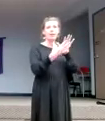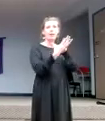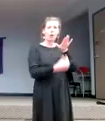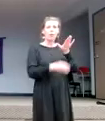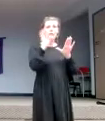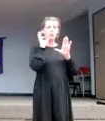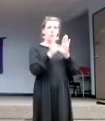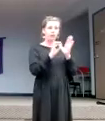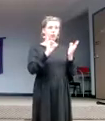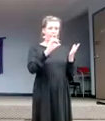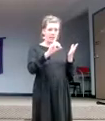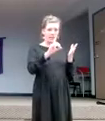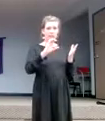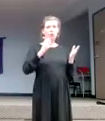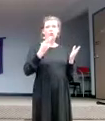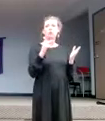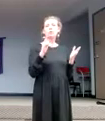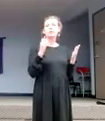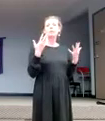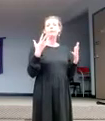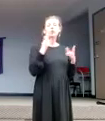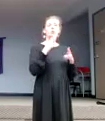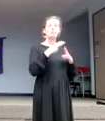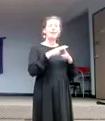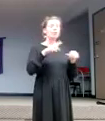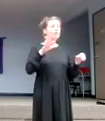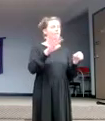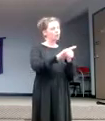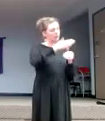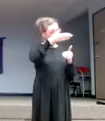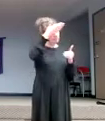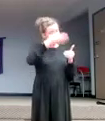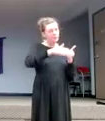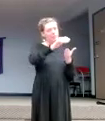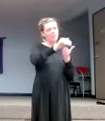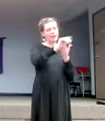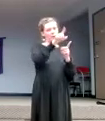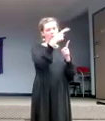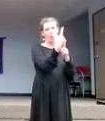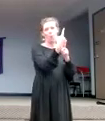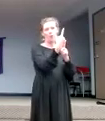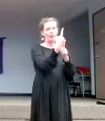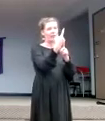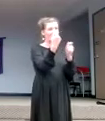as Christina mentioned, we are taking full packets only. So if you have every component that we